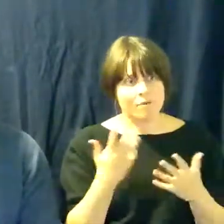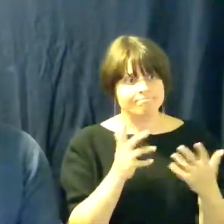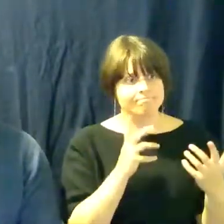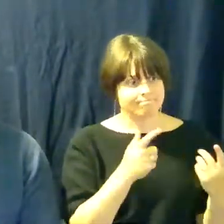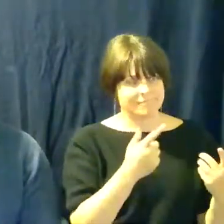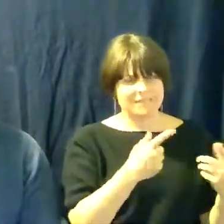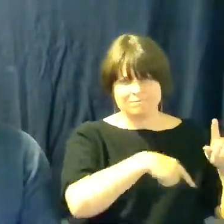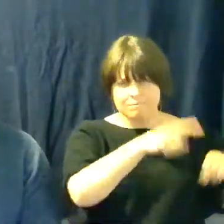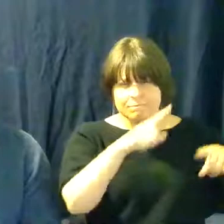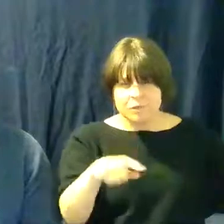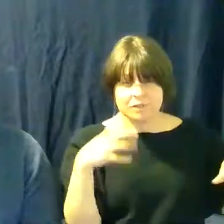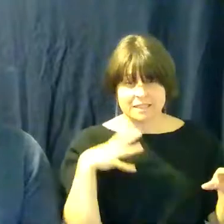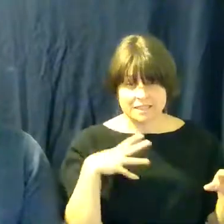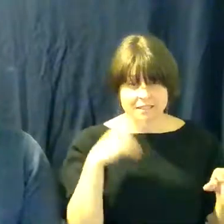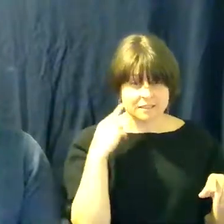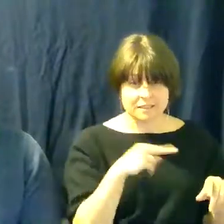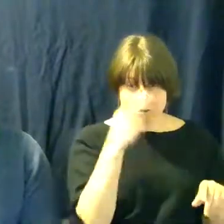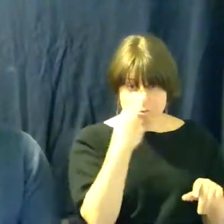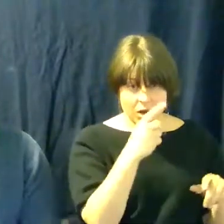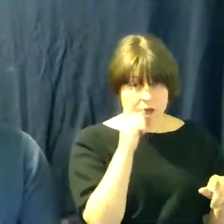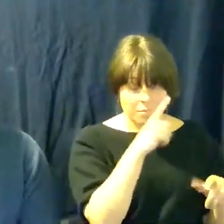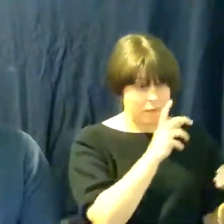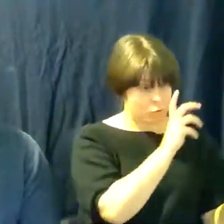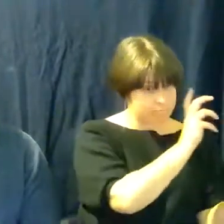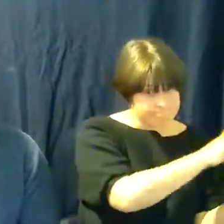This peer mentoring program is designed in an effort to